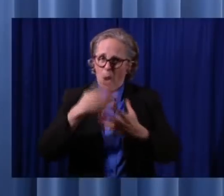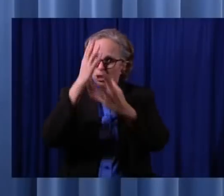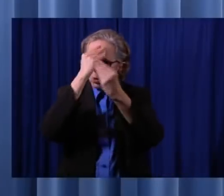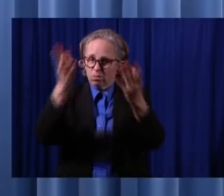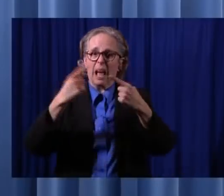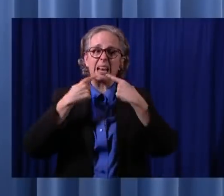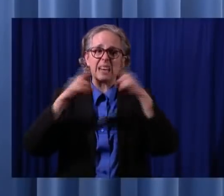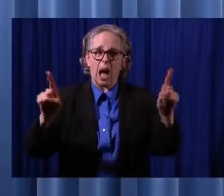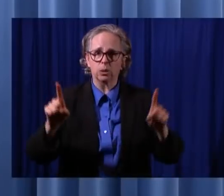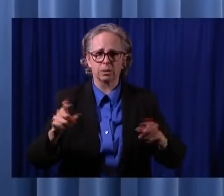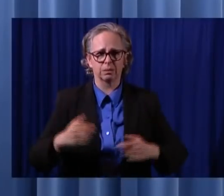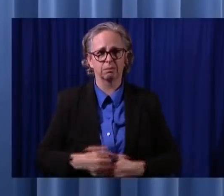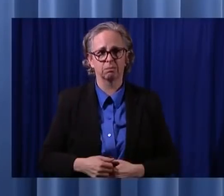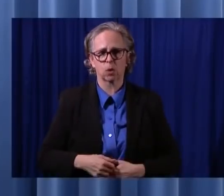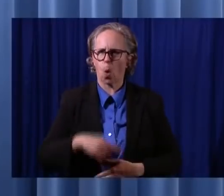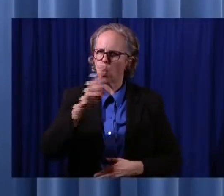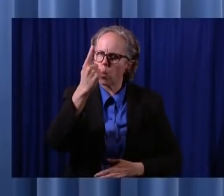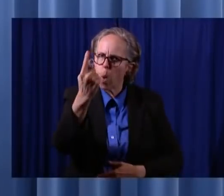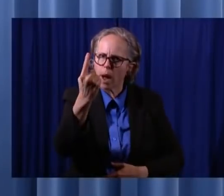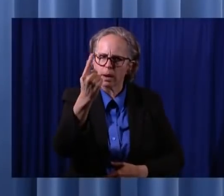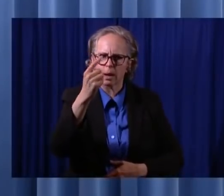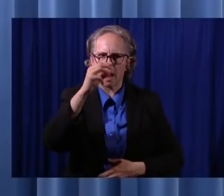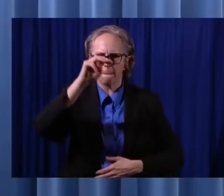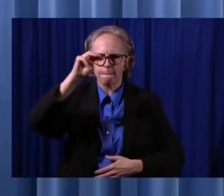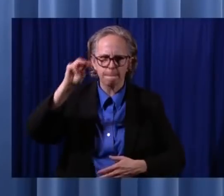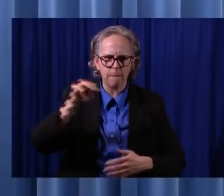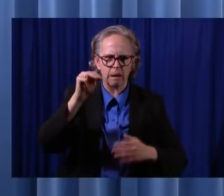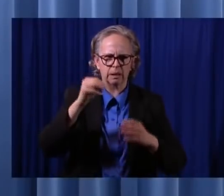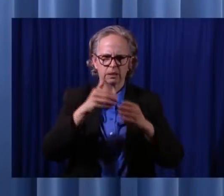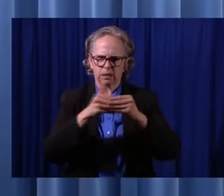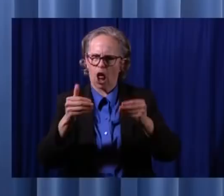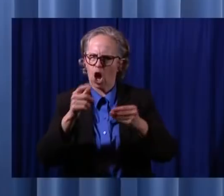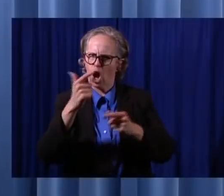REGARD TO THE DECISION TO GO TO CHURCH AND TO BE VERY CAREFUL